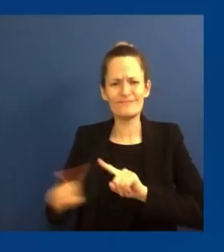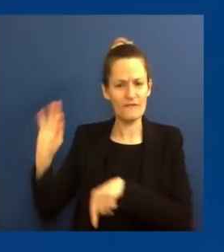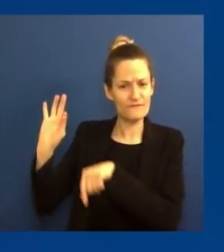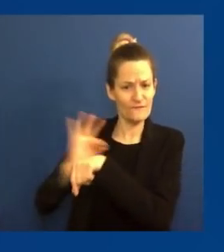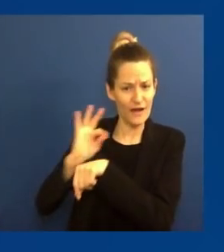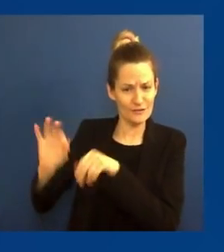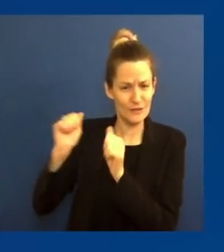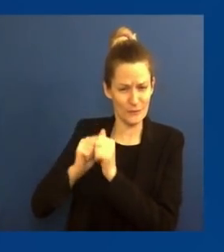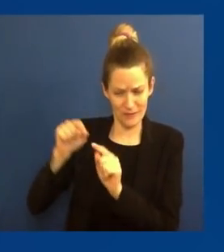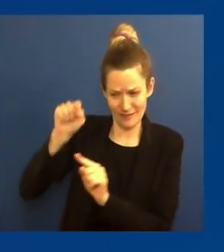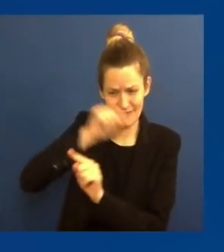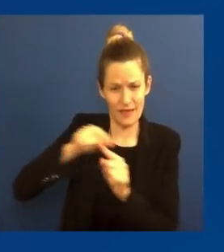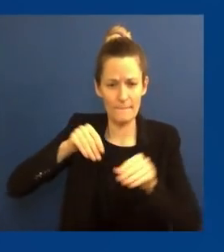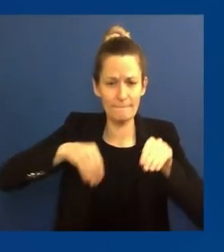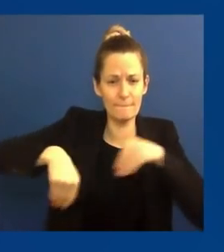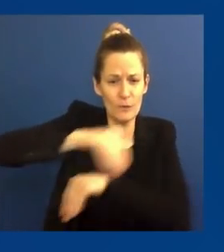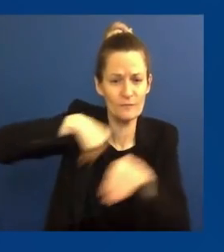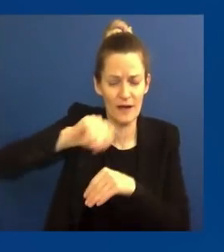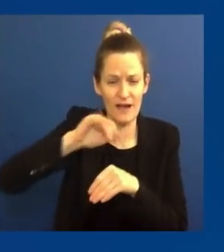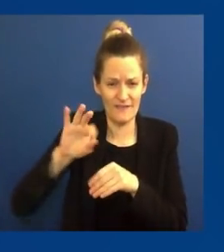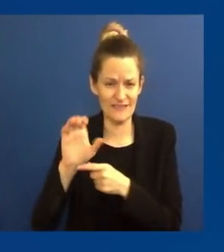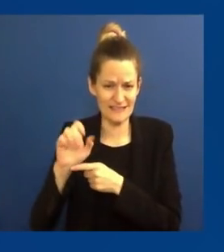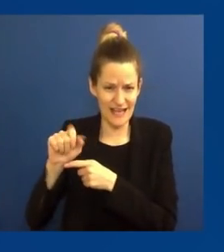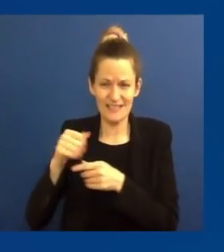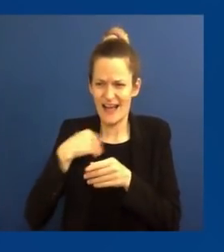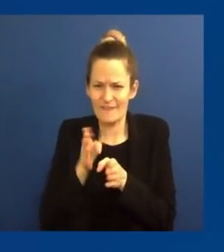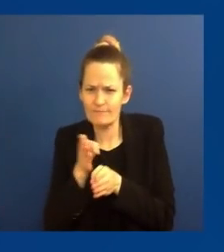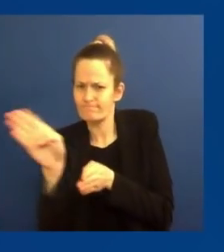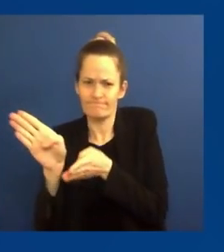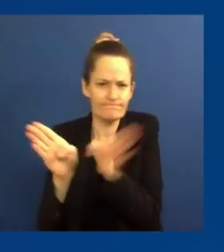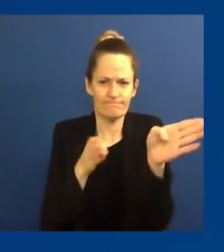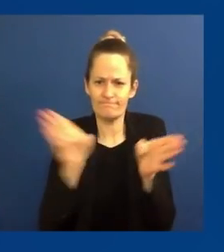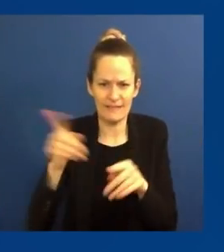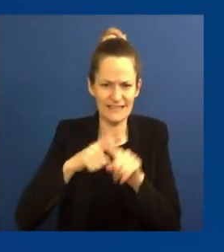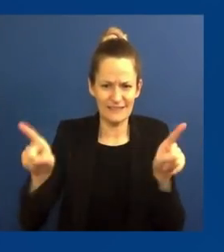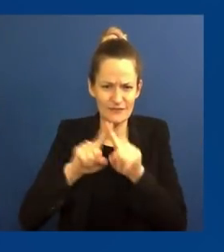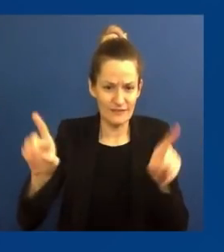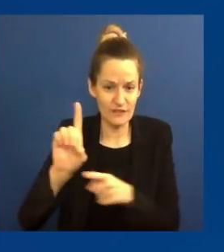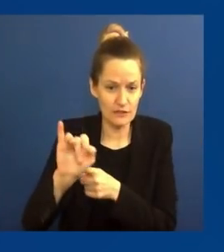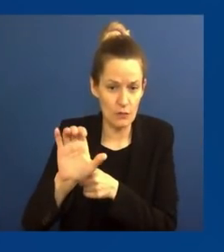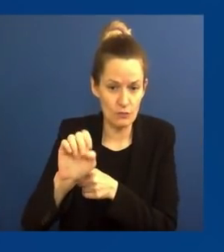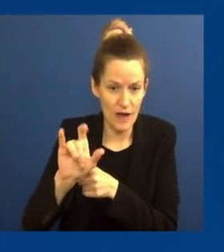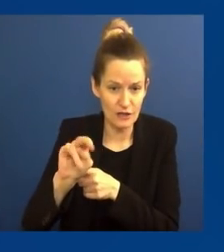when new scientific papers come out. So here's some simplified explanation